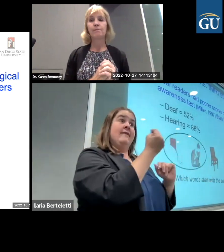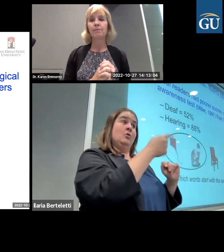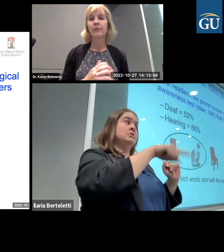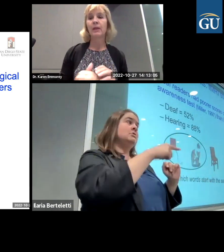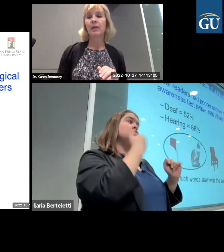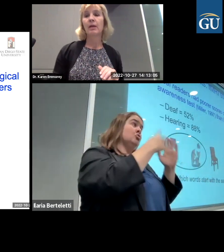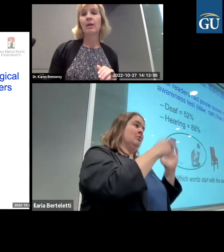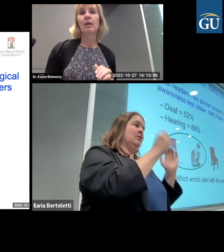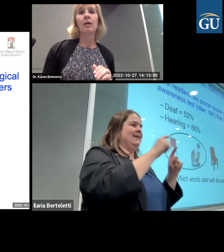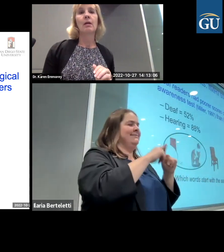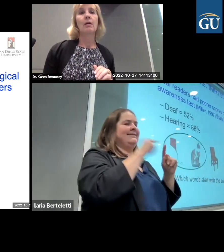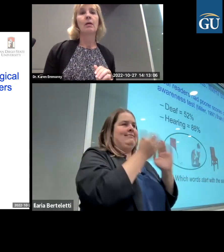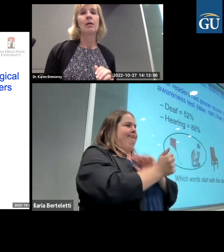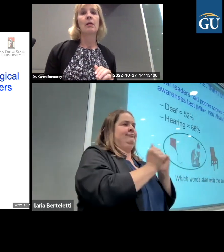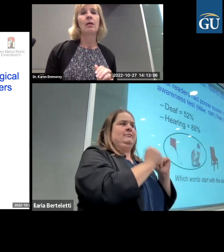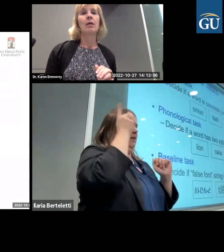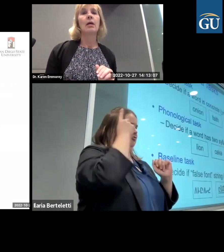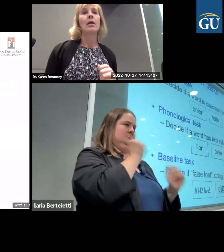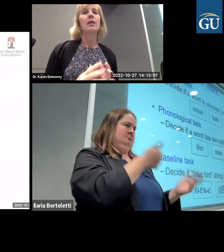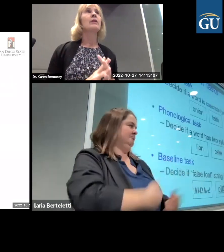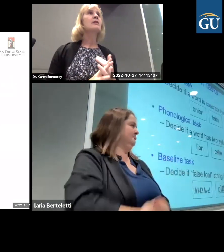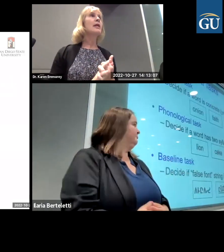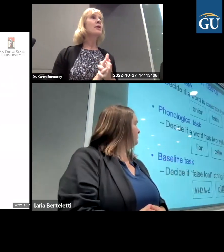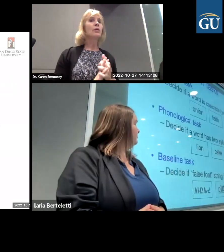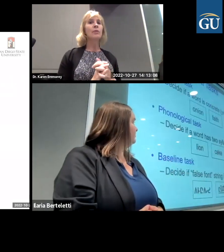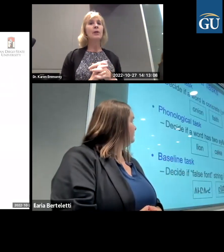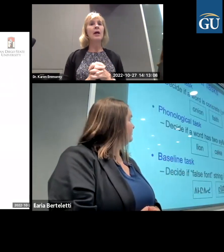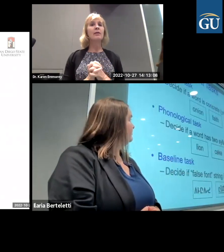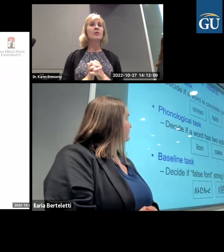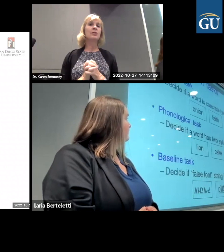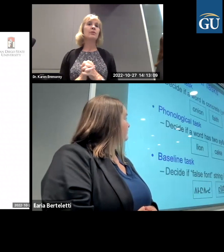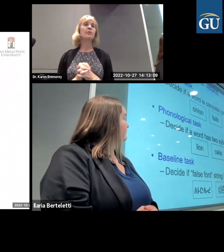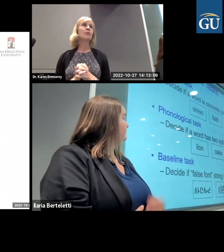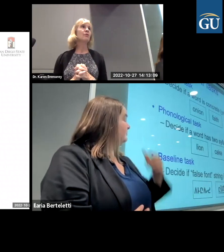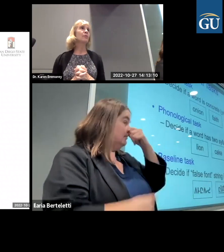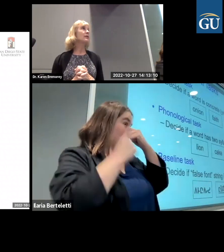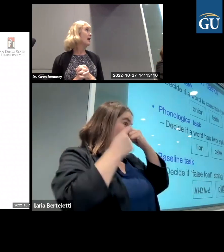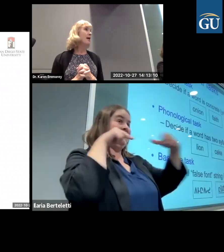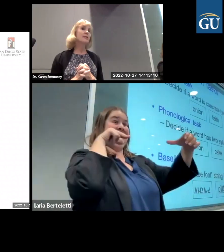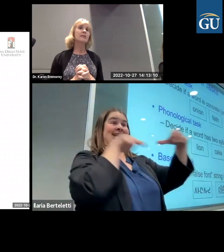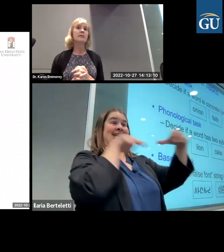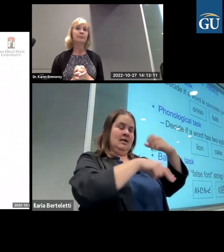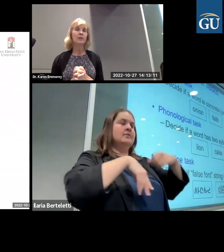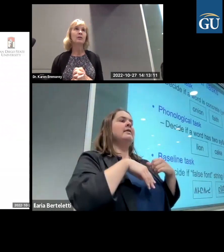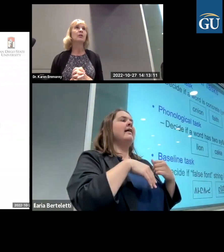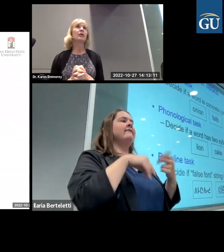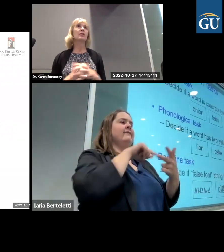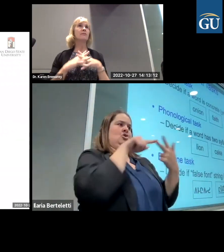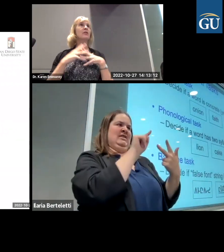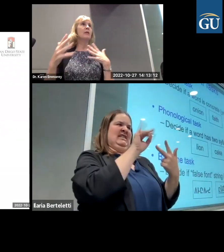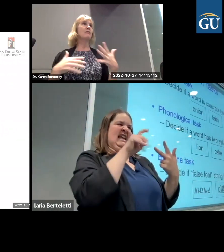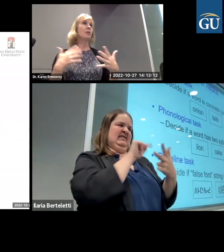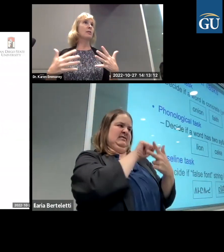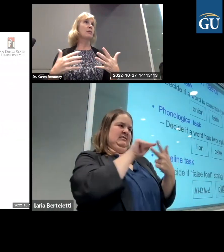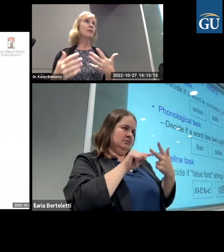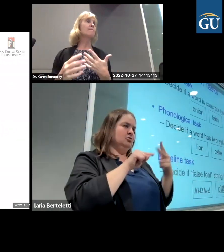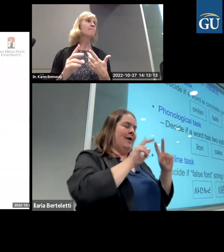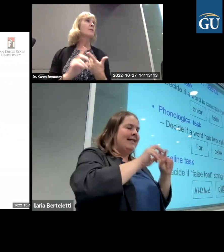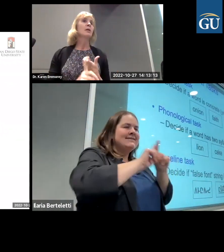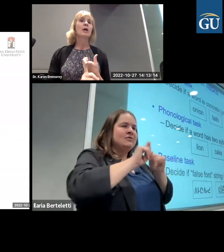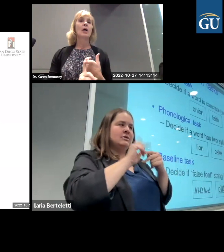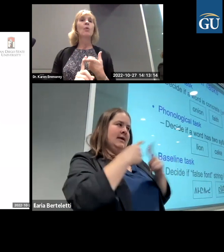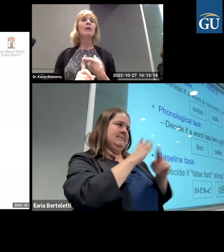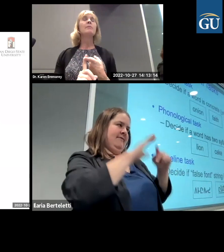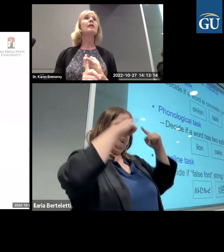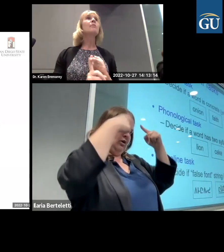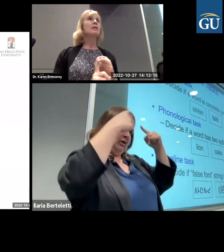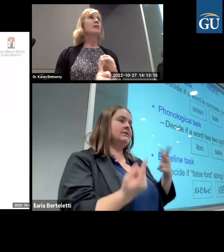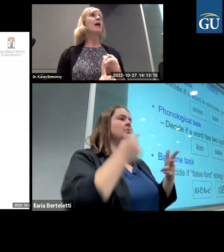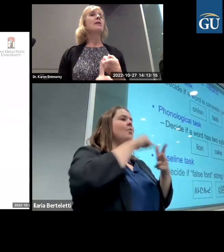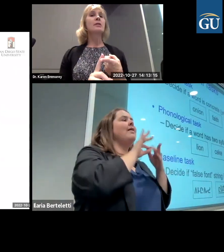one a meaning based task. So you had to decide whether a word was concrete or abstract, so concrete. Can you sort of touch it or hold it interact with it? Um.